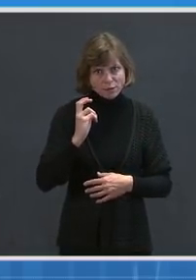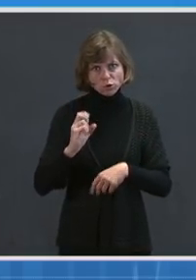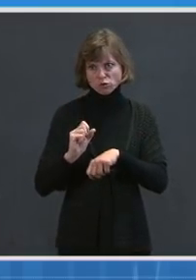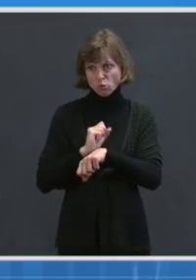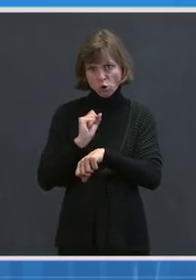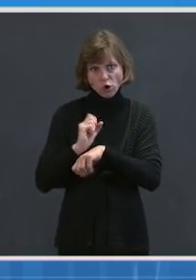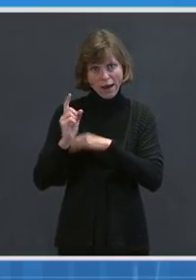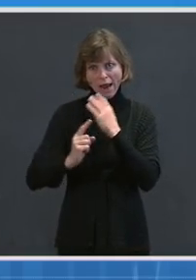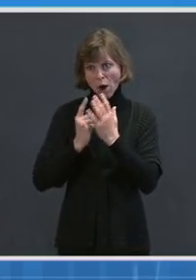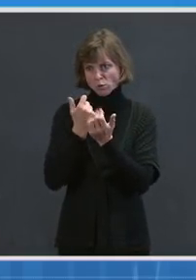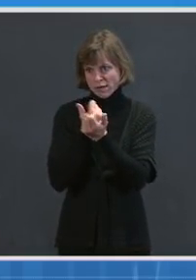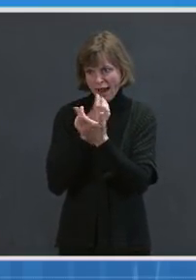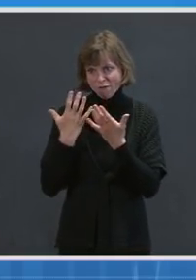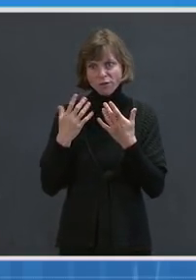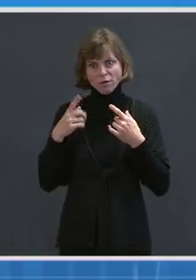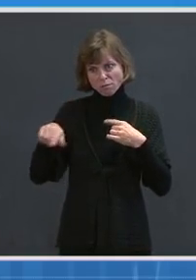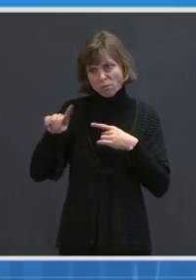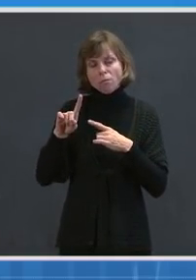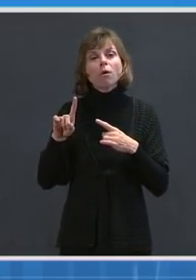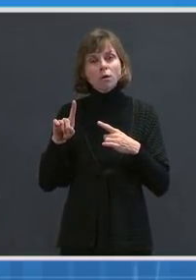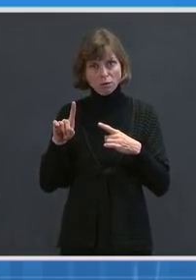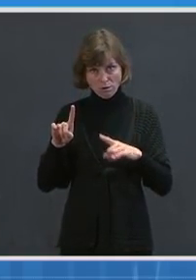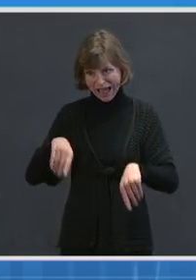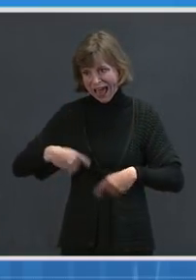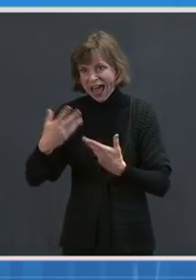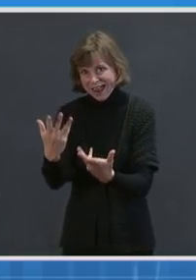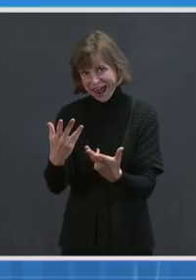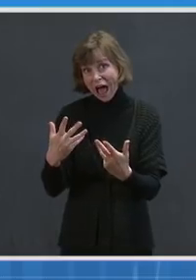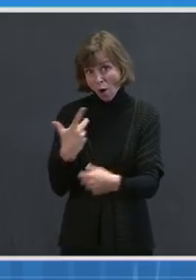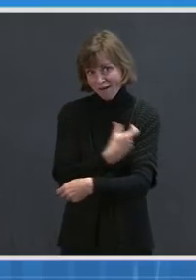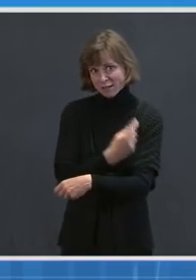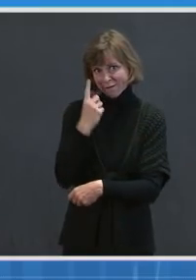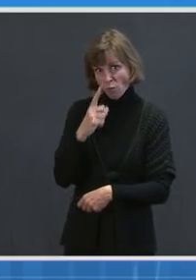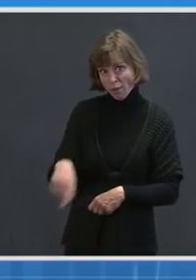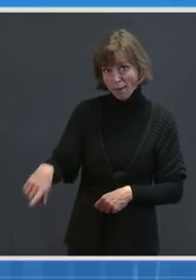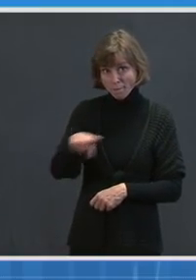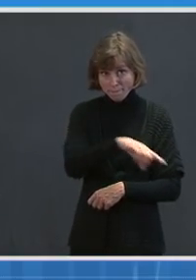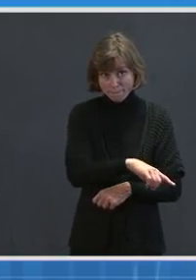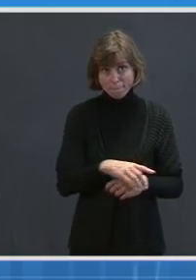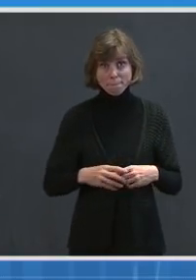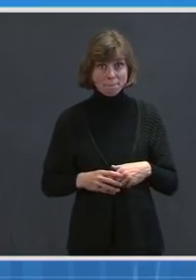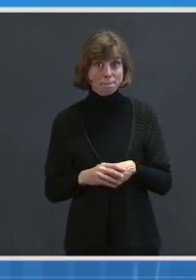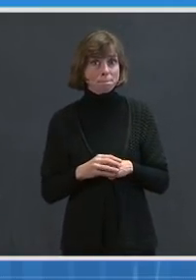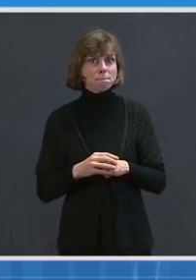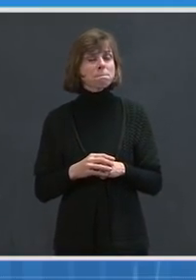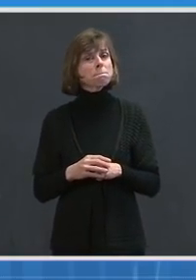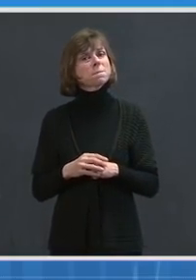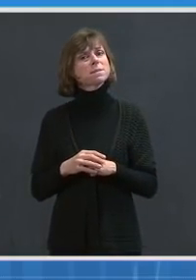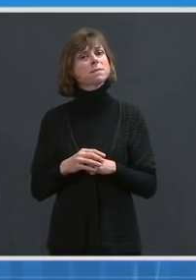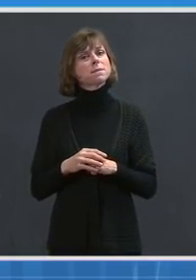hit people to allow them to get vaccinated. And this is in large part, as we all know now,